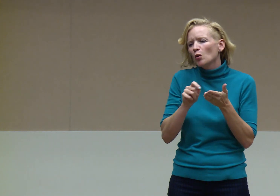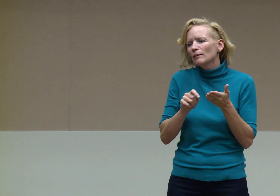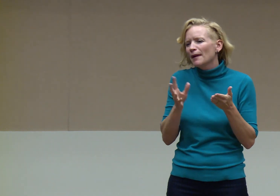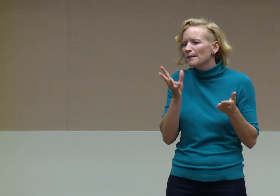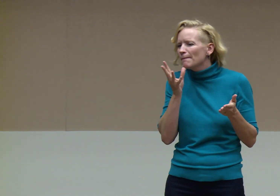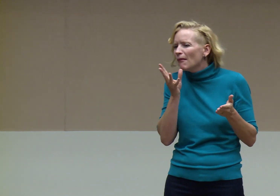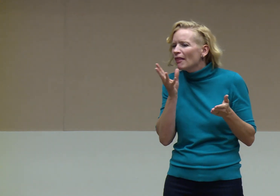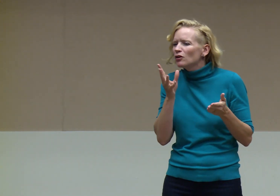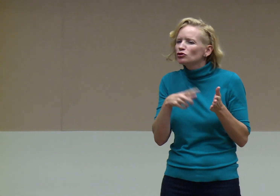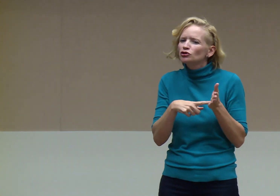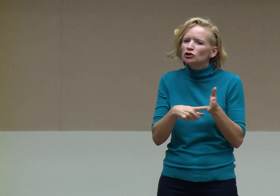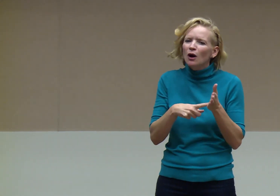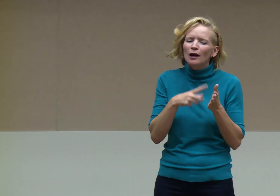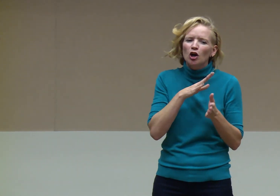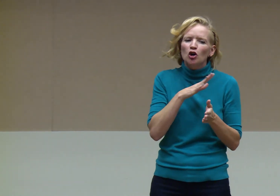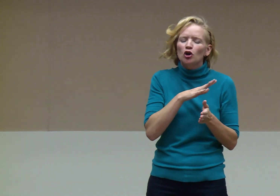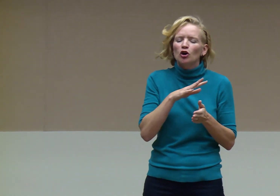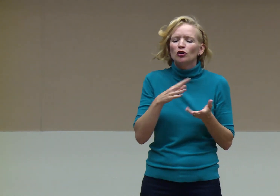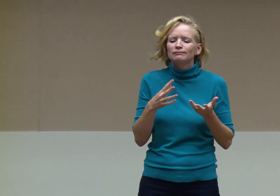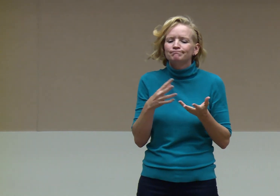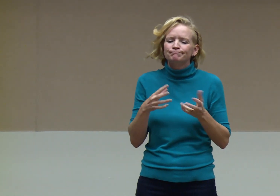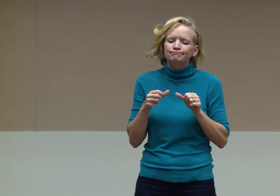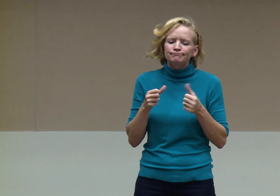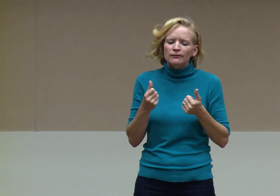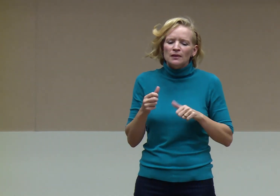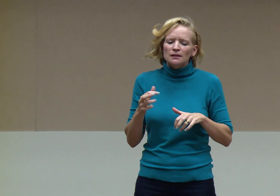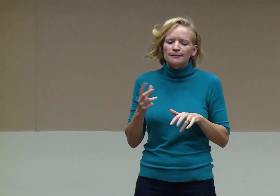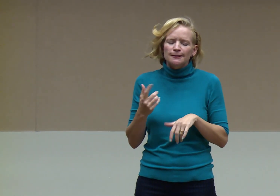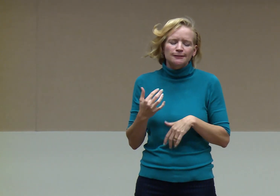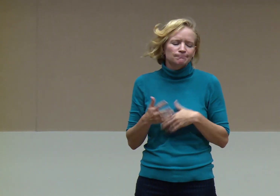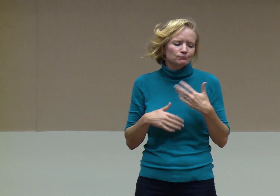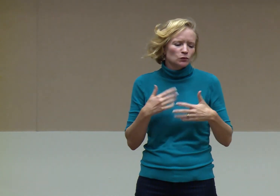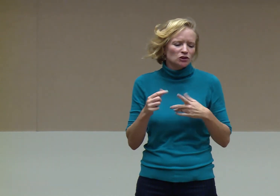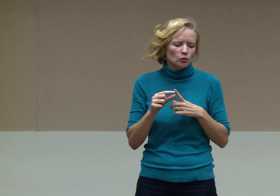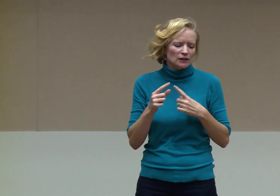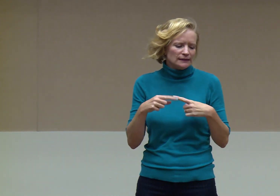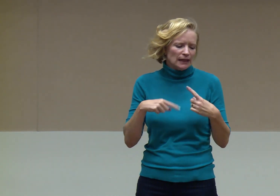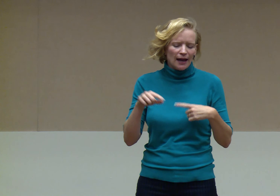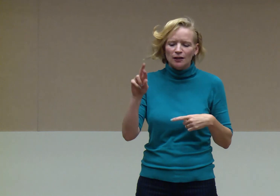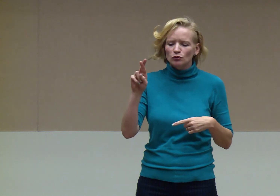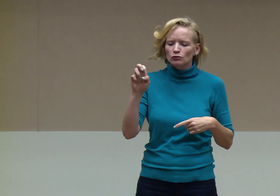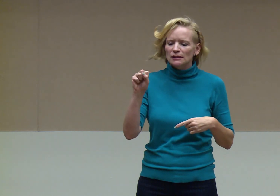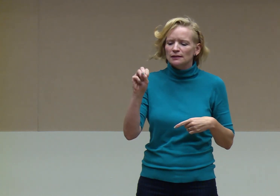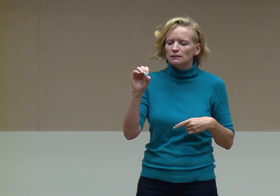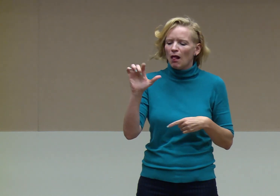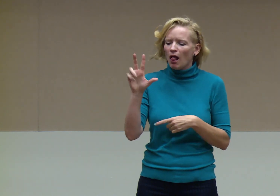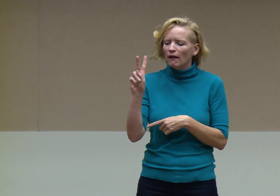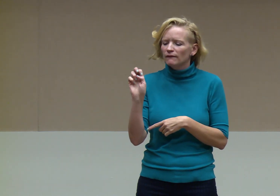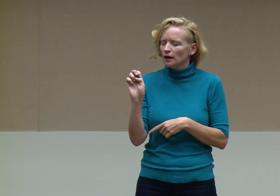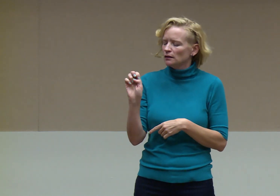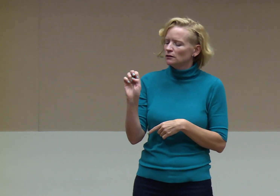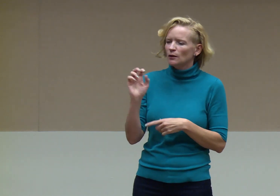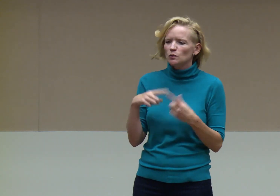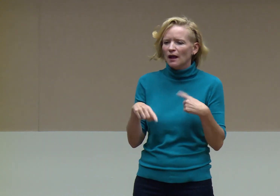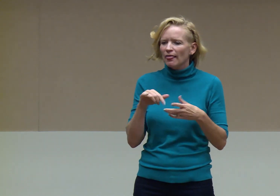It's a really nice note. My mom was trying to show her-- what do you call it-- her resolve, I guess.